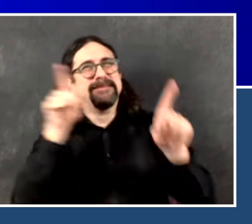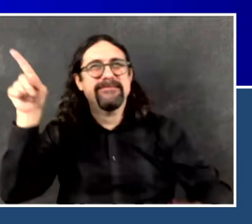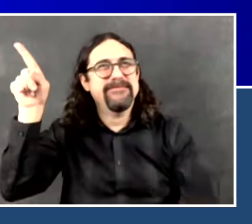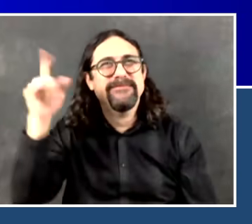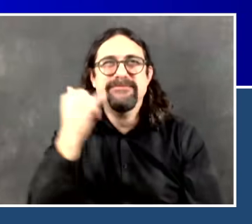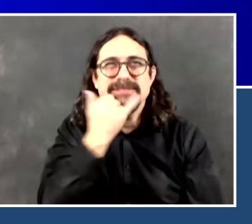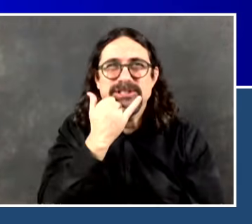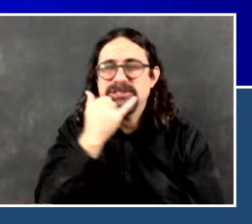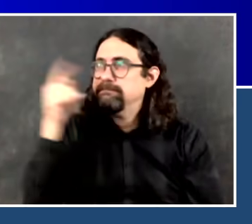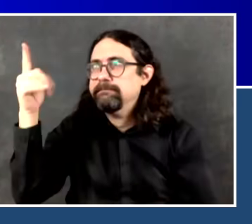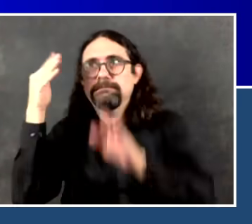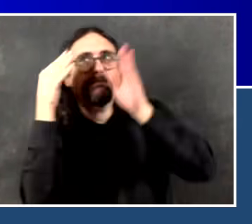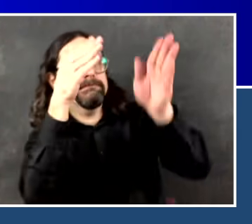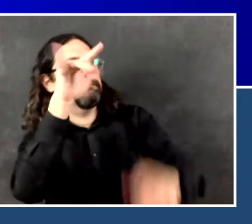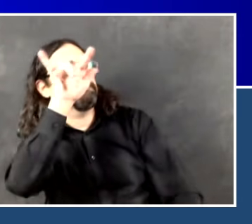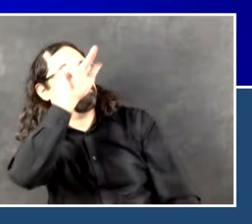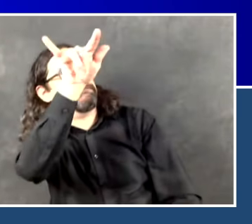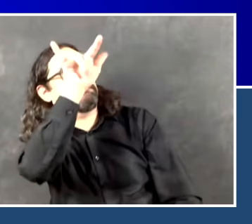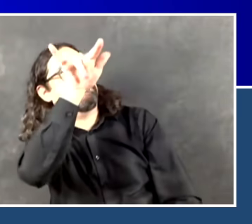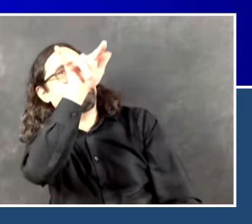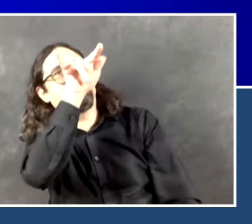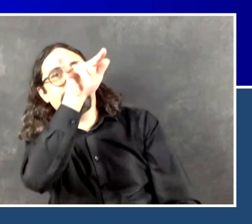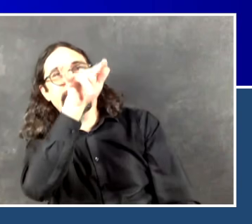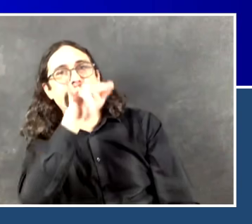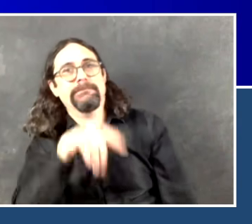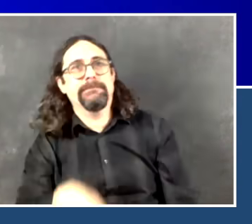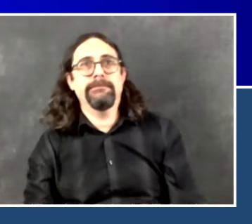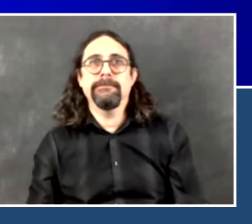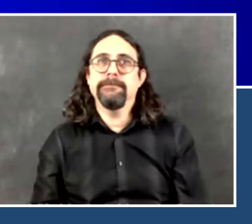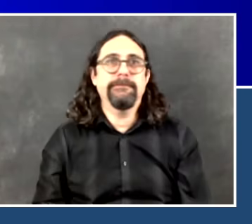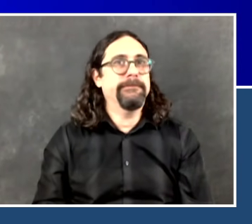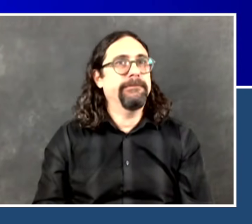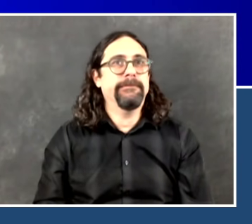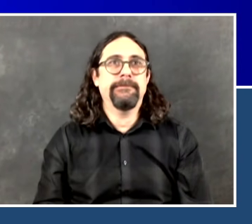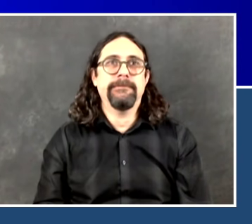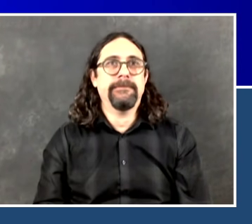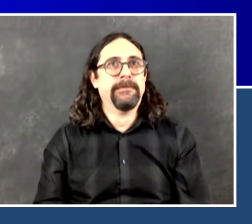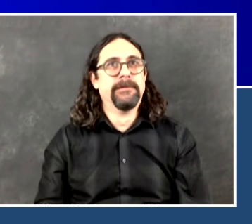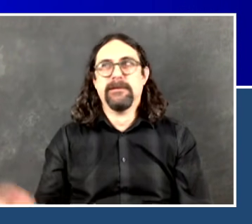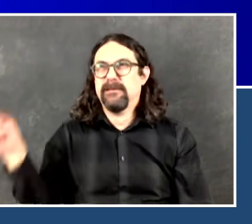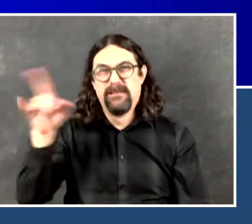THE FEDERAL GOVERNMENT MUCH QUICKER TO BAIL OUT THE AIRLINES WITH THE $8 BILLION THAN TO